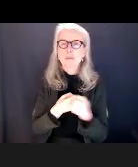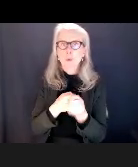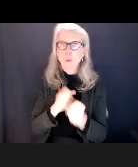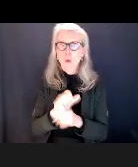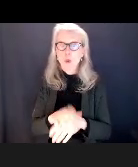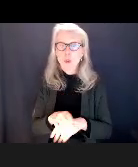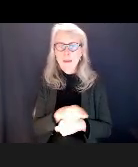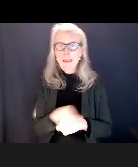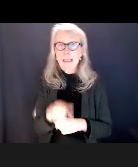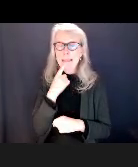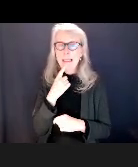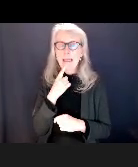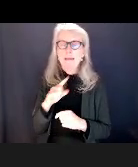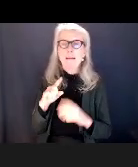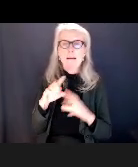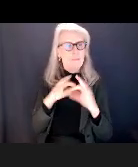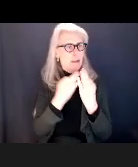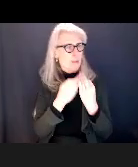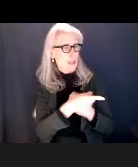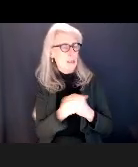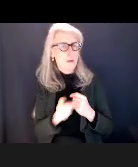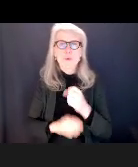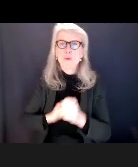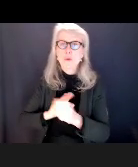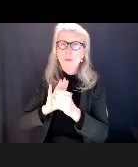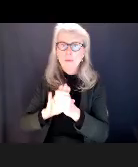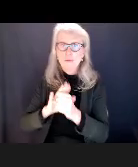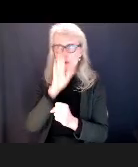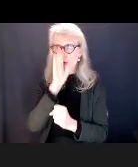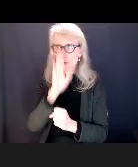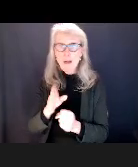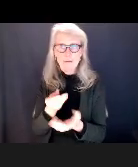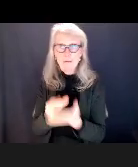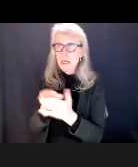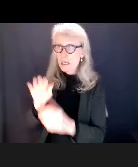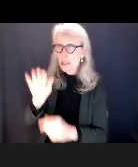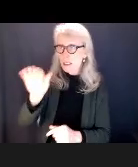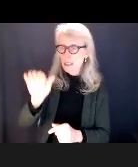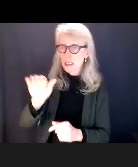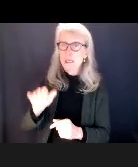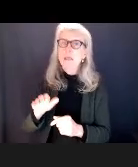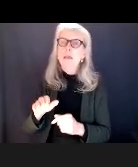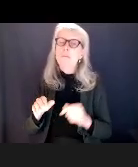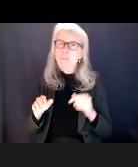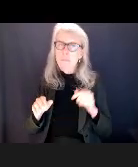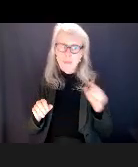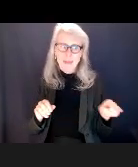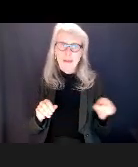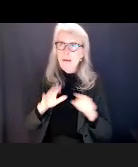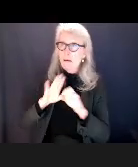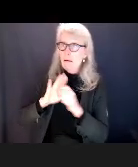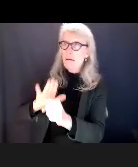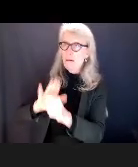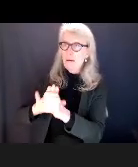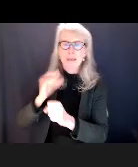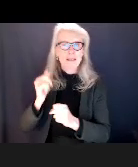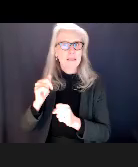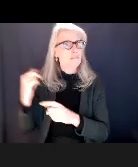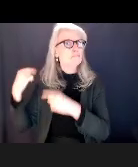that family lobbying for direct funding was prompted by a prolonged chronic underfunding